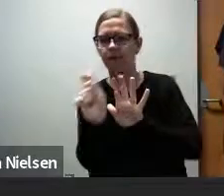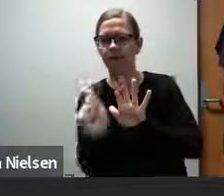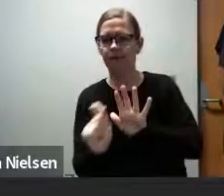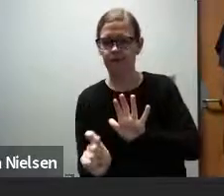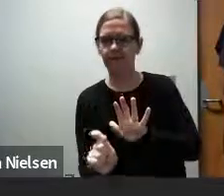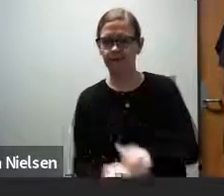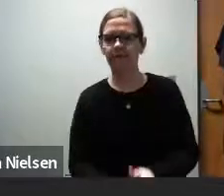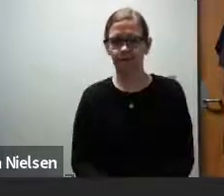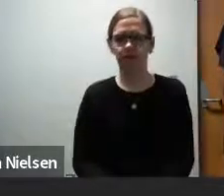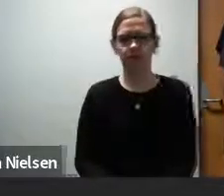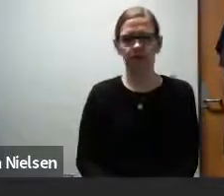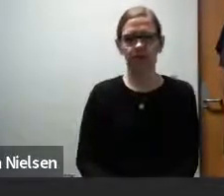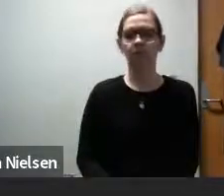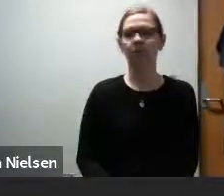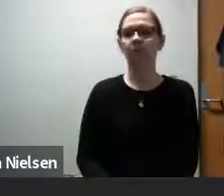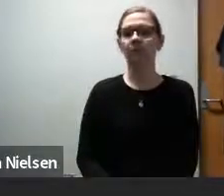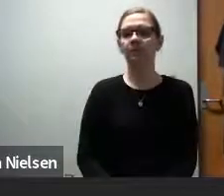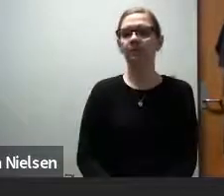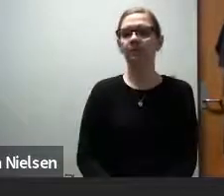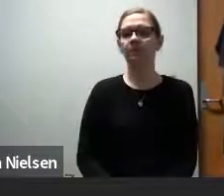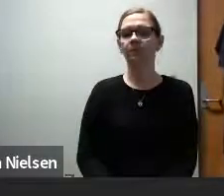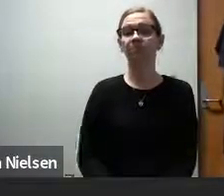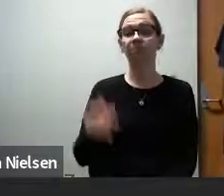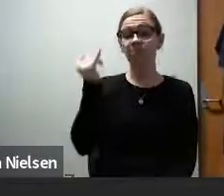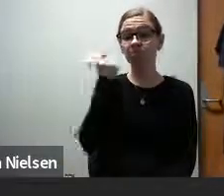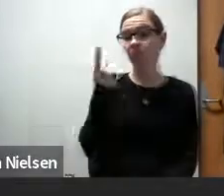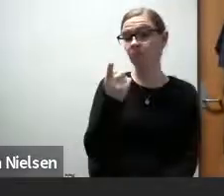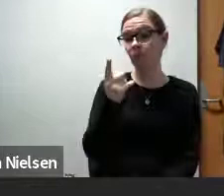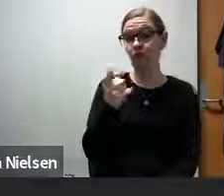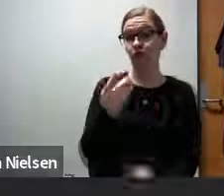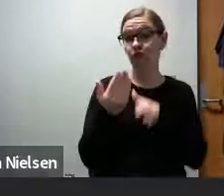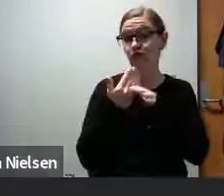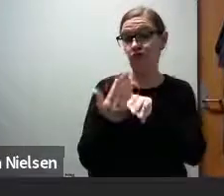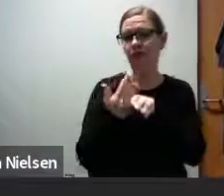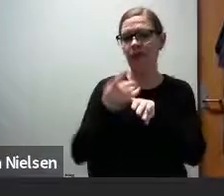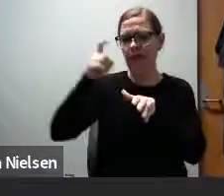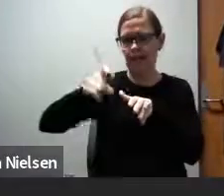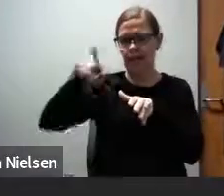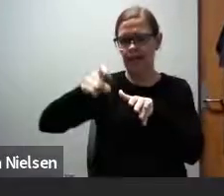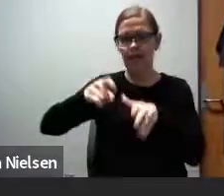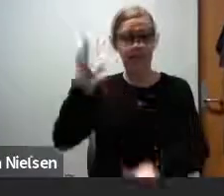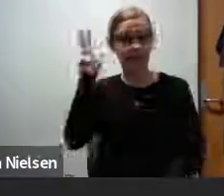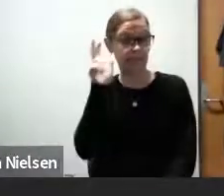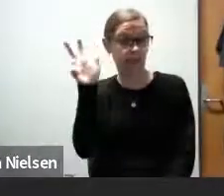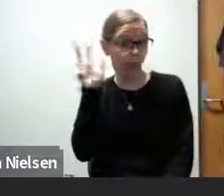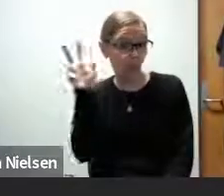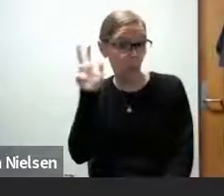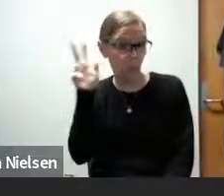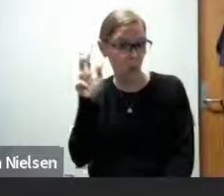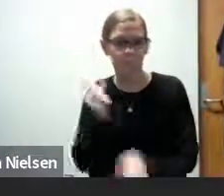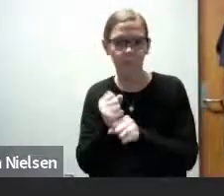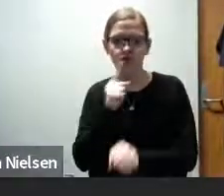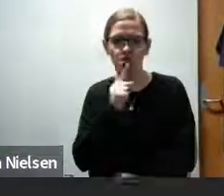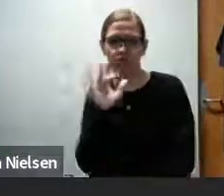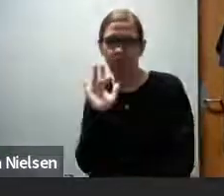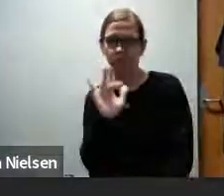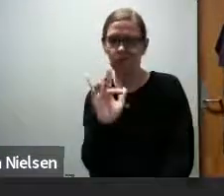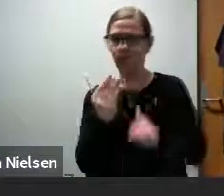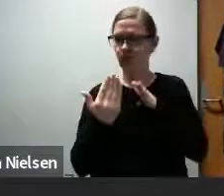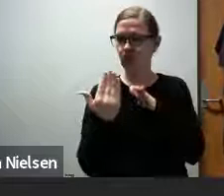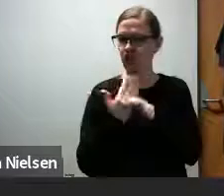And then if you're ever sharing anything that needs the sound to be shared. Make sure that you click on Share computer sound either under the more